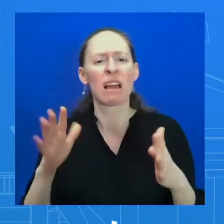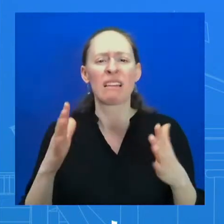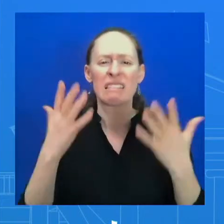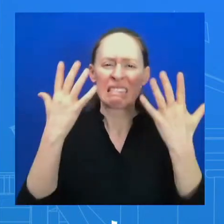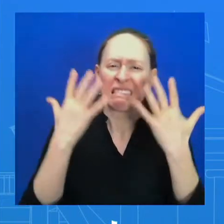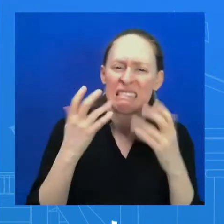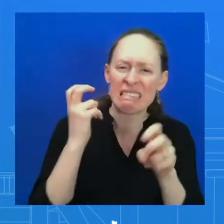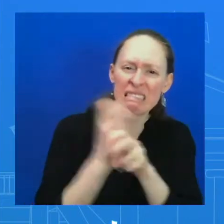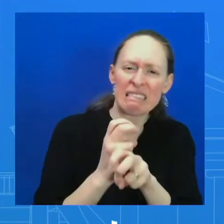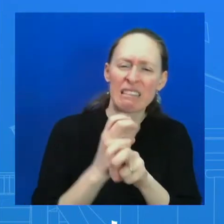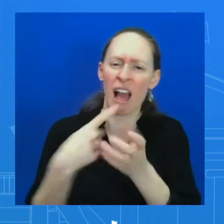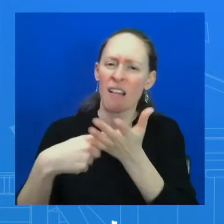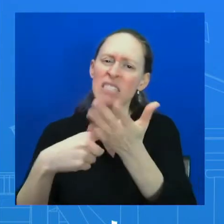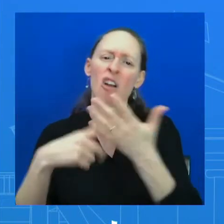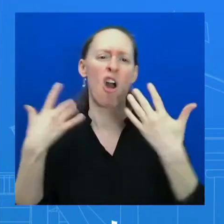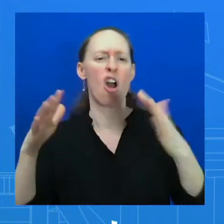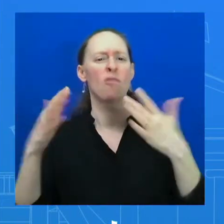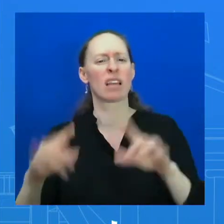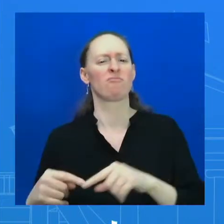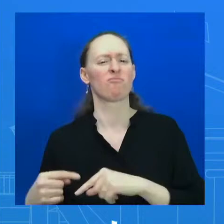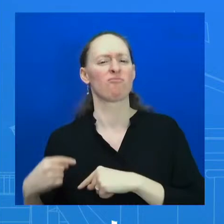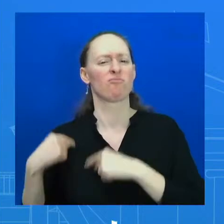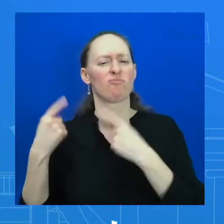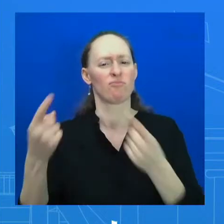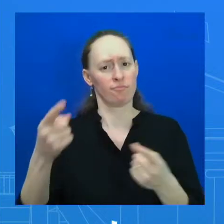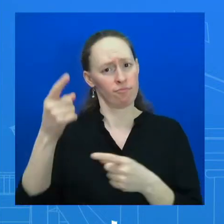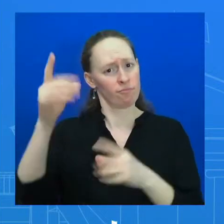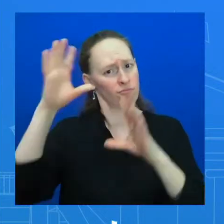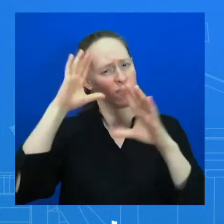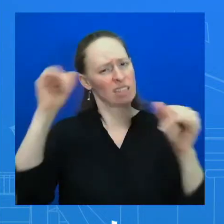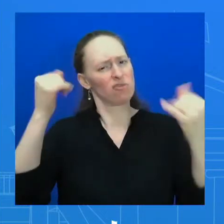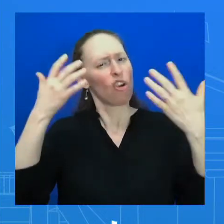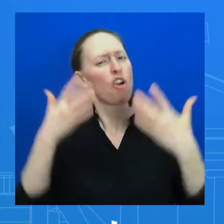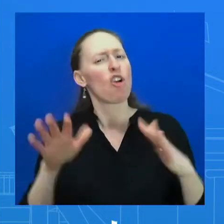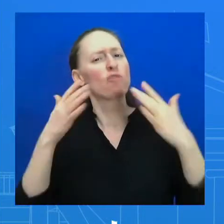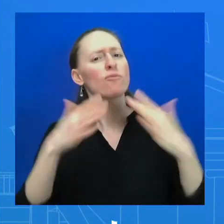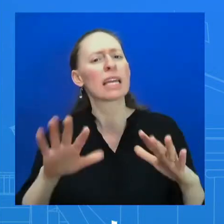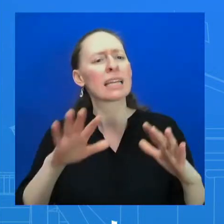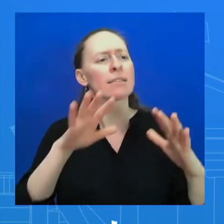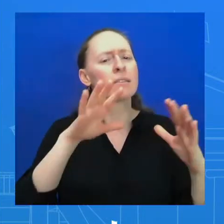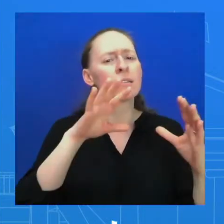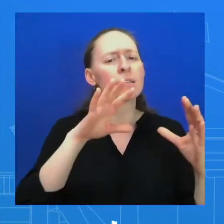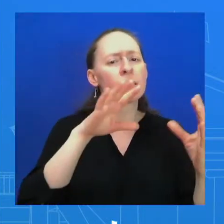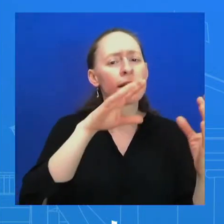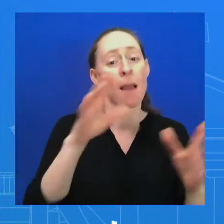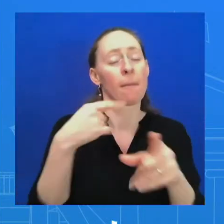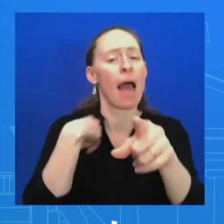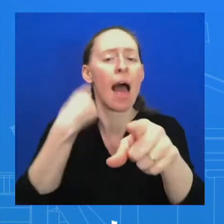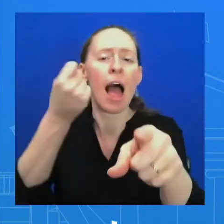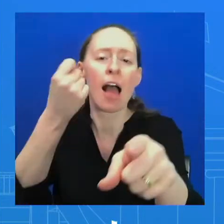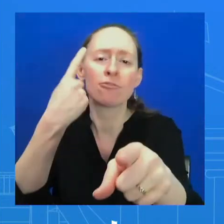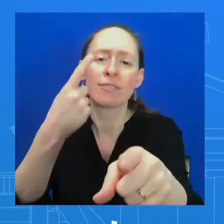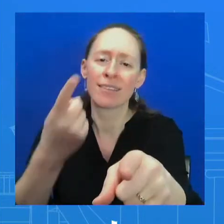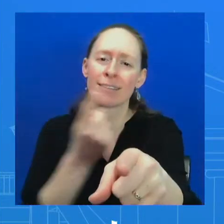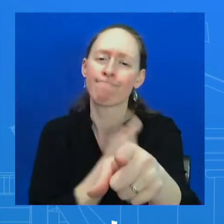so as well is important. But I -- I hear your question. But we are also hearing from folks from the community,